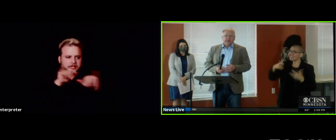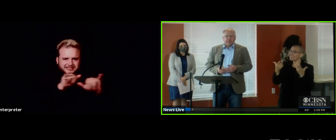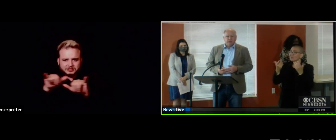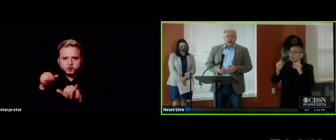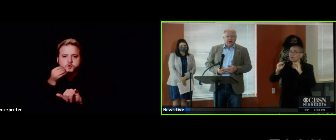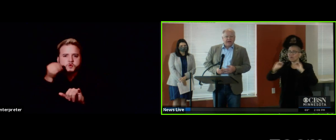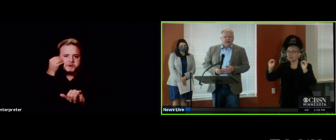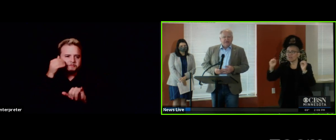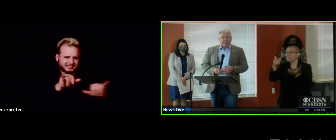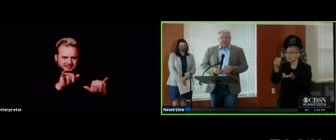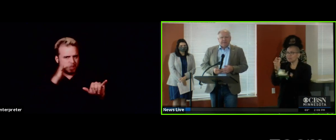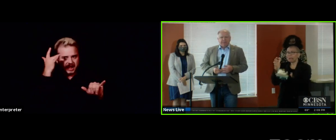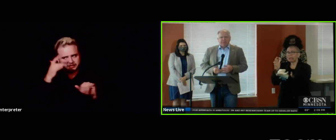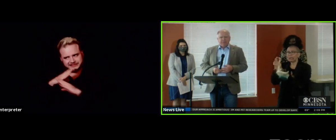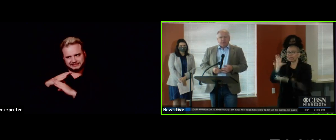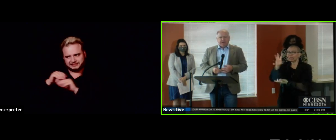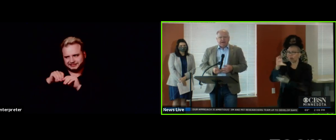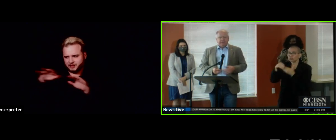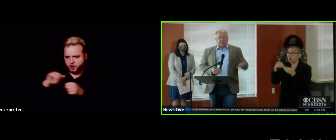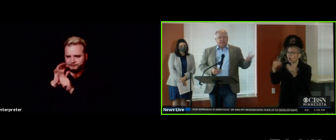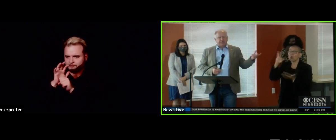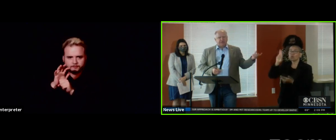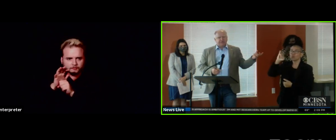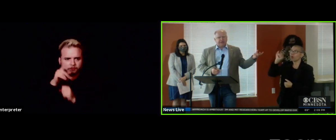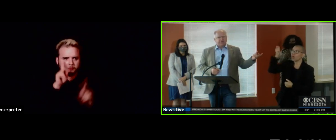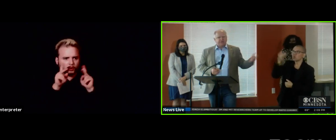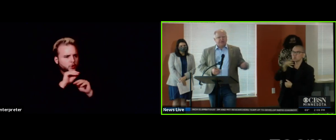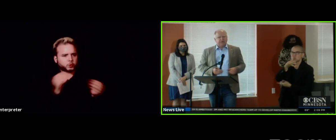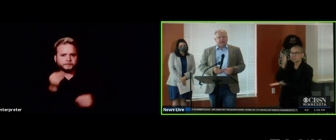for you, I, for many people to afford the housing so projects like we see here today.